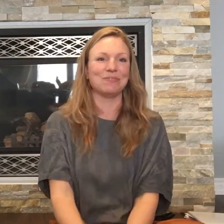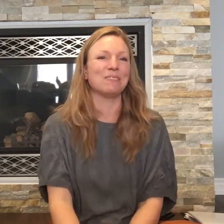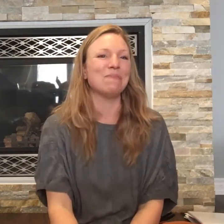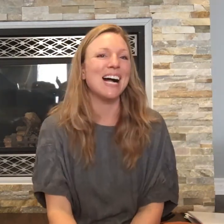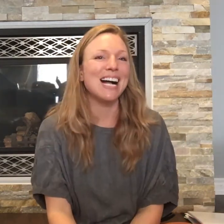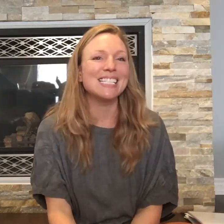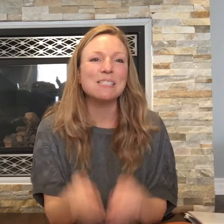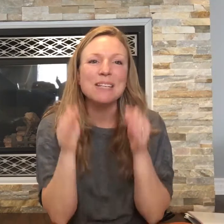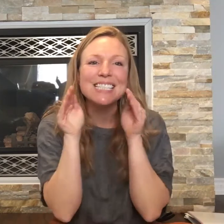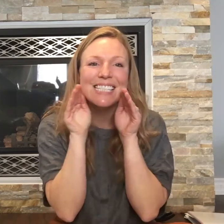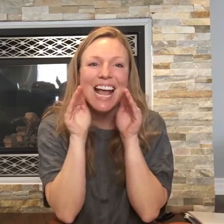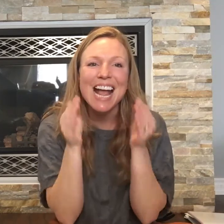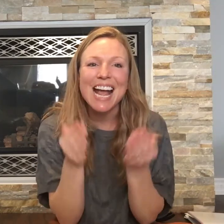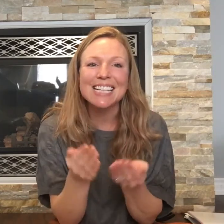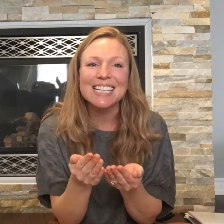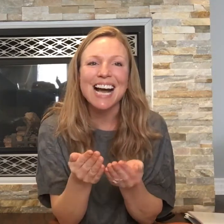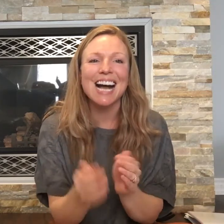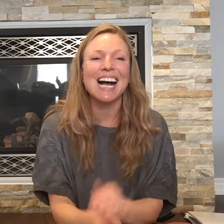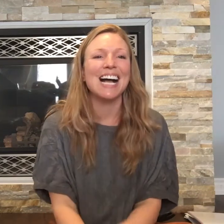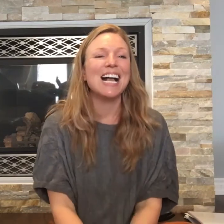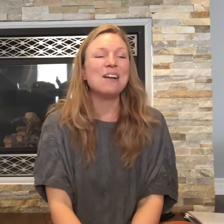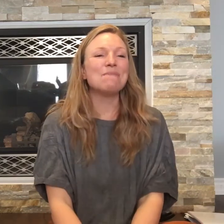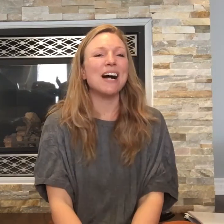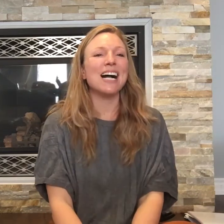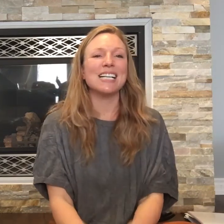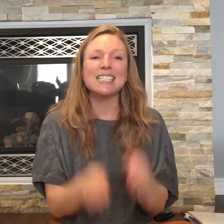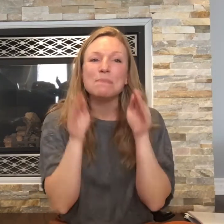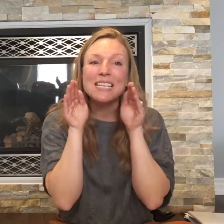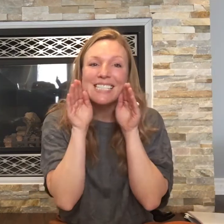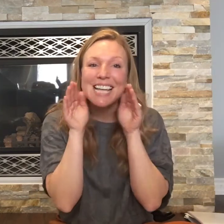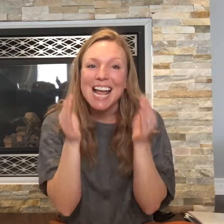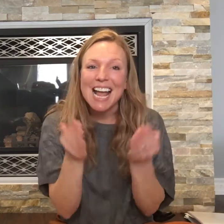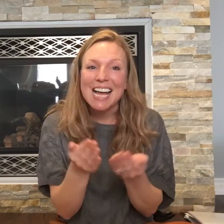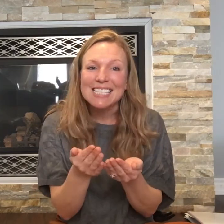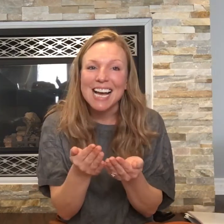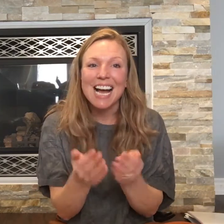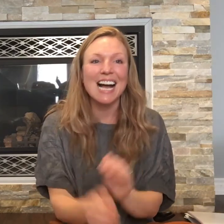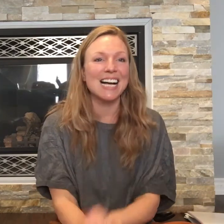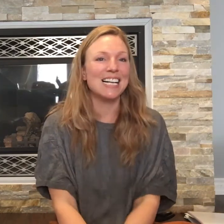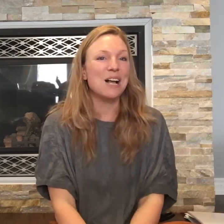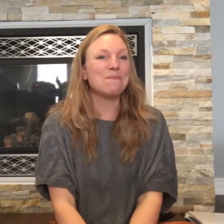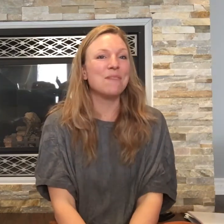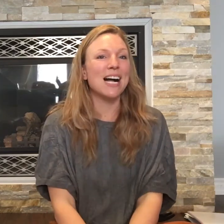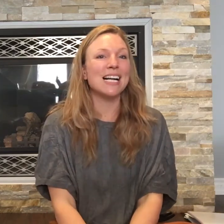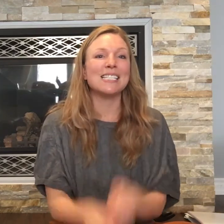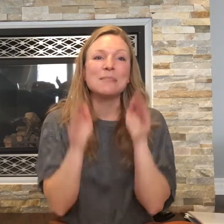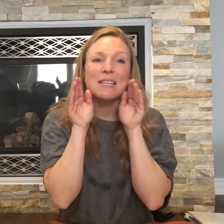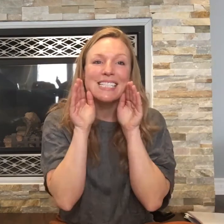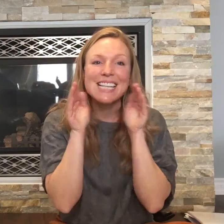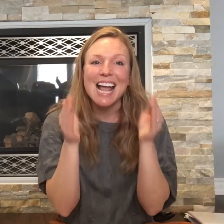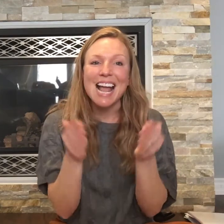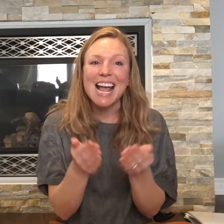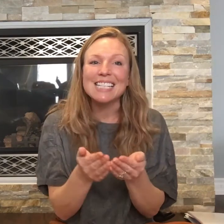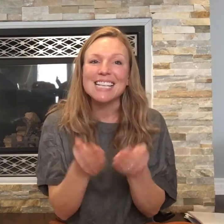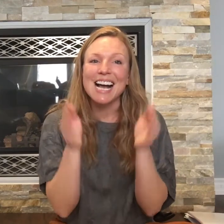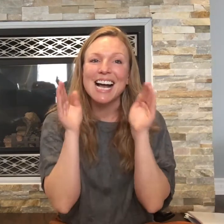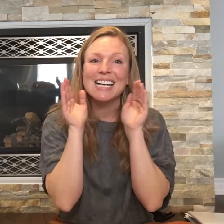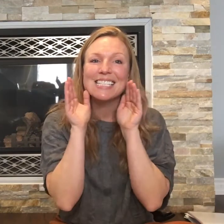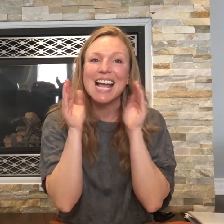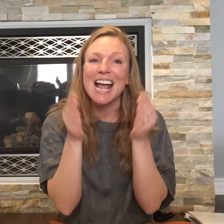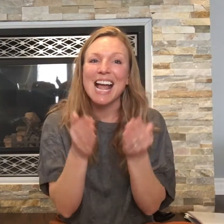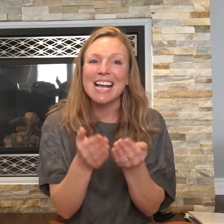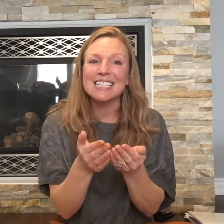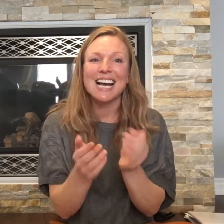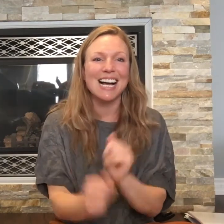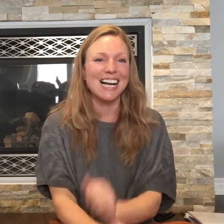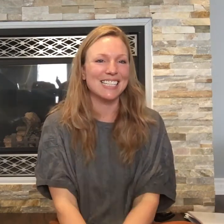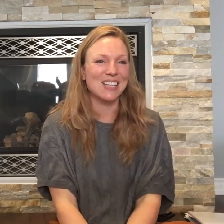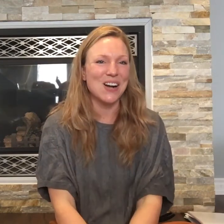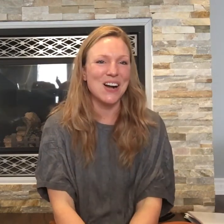special NIGHT, and a beard that's WHITE. Must be SANTA, must be SANTA, must be SANTA,